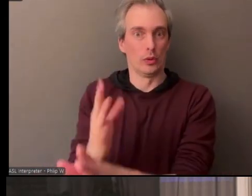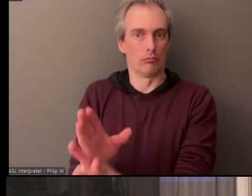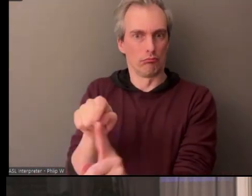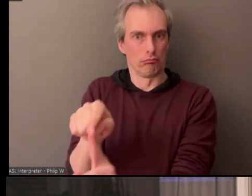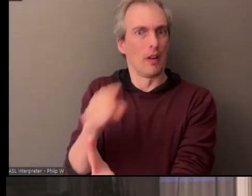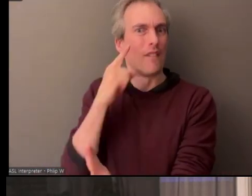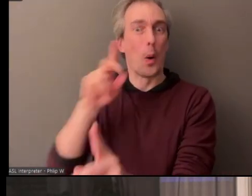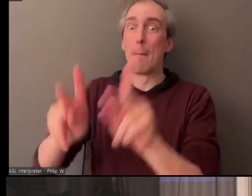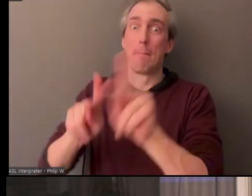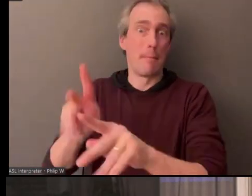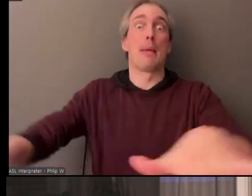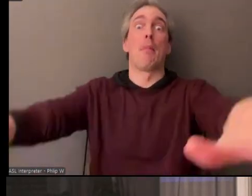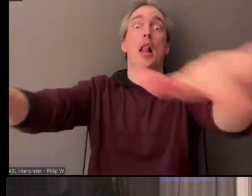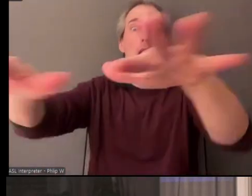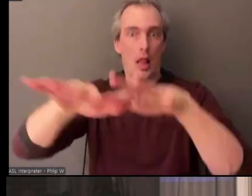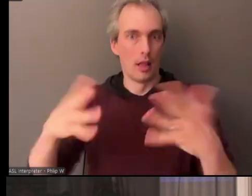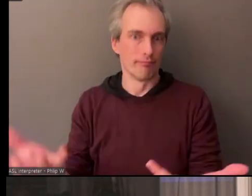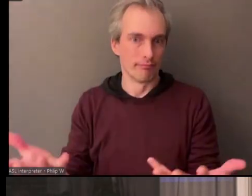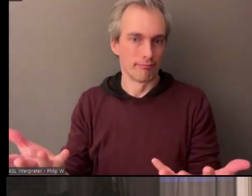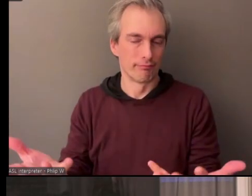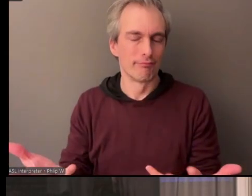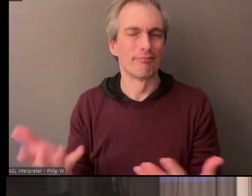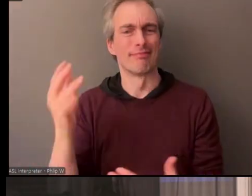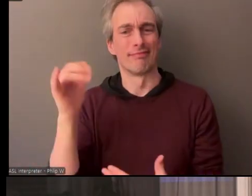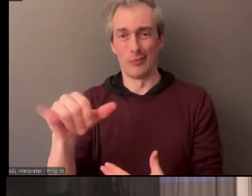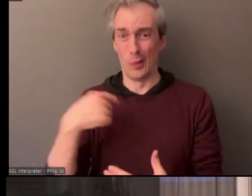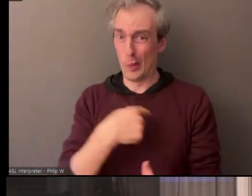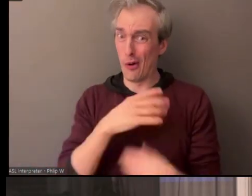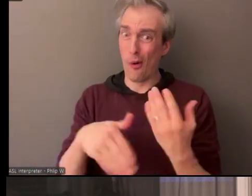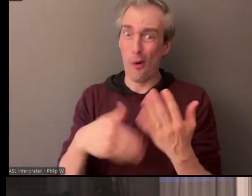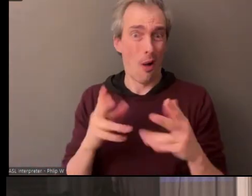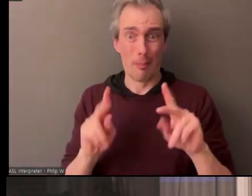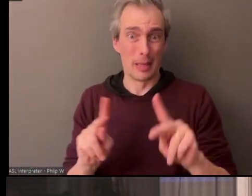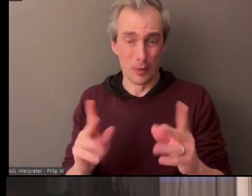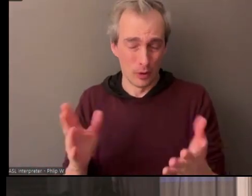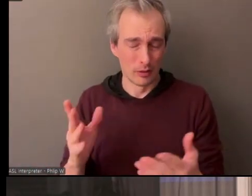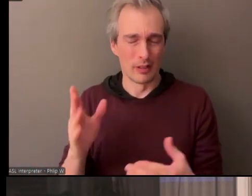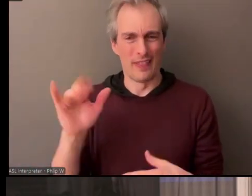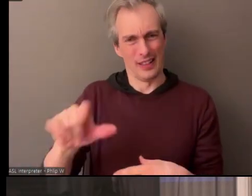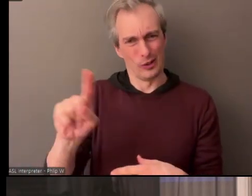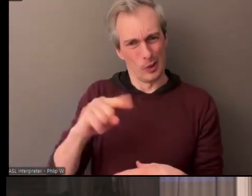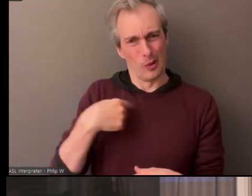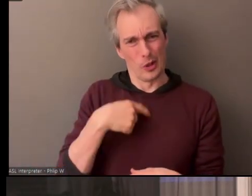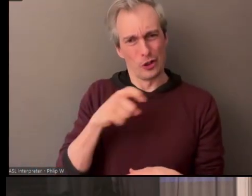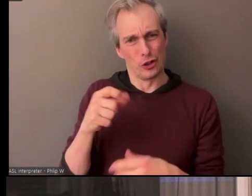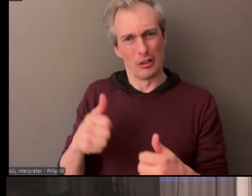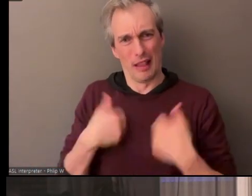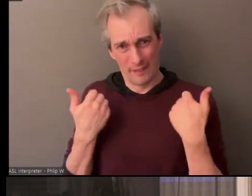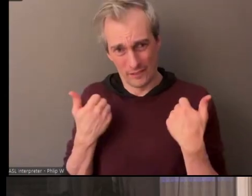Acceptance criteria are the way that we can help teams understand what success looks like for people using assistive technology.